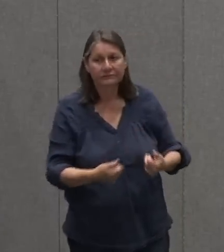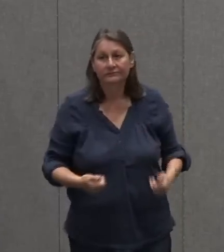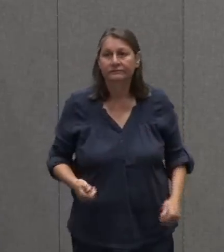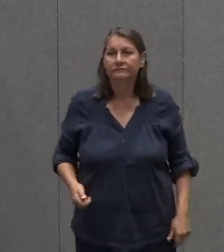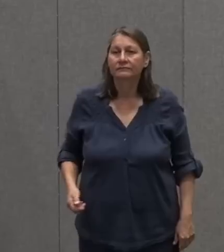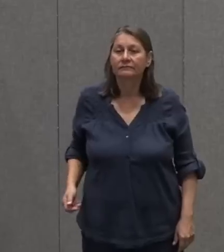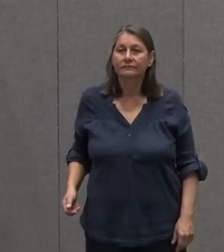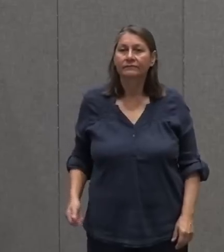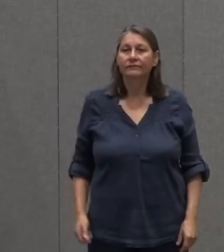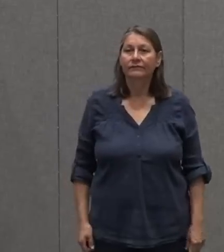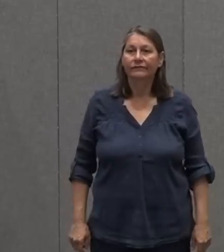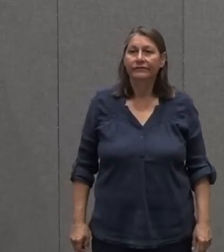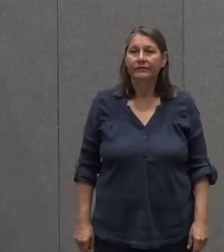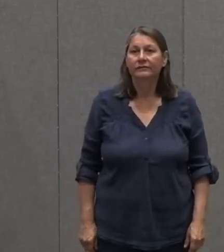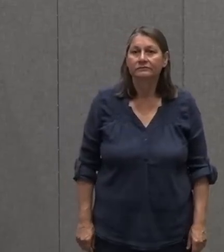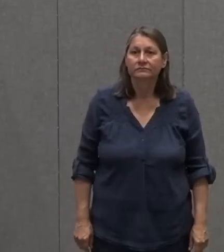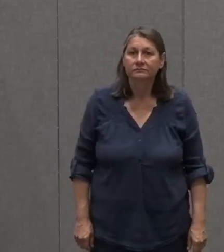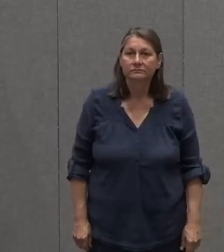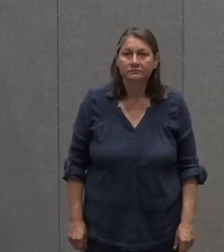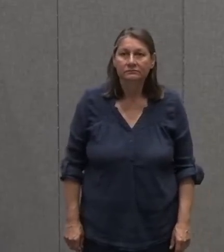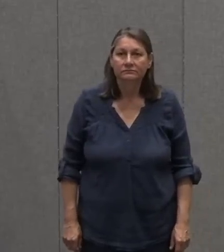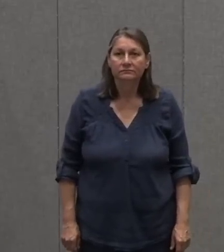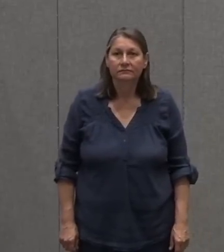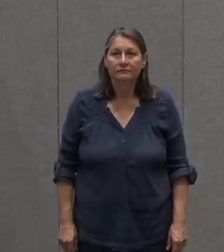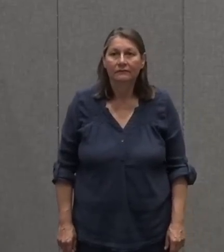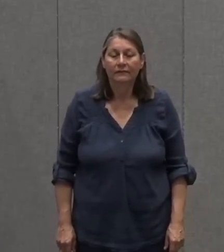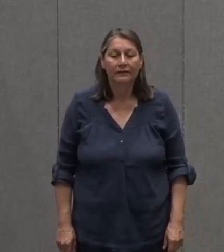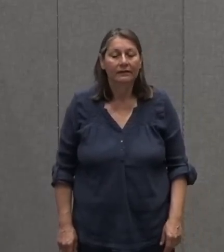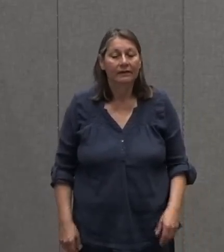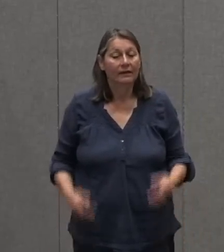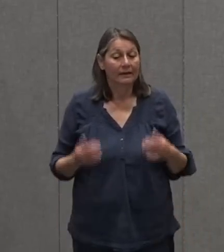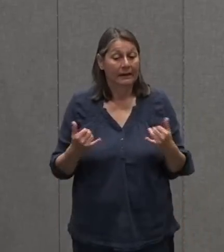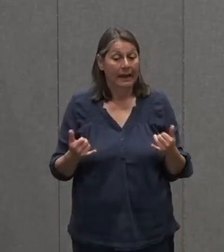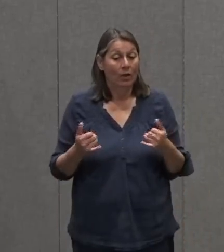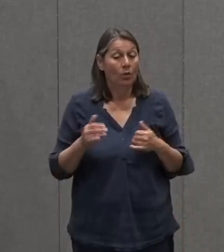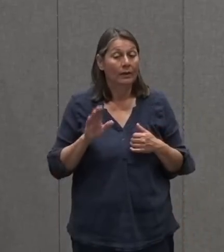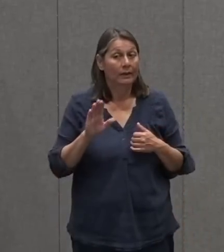All right, so in your head are you picturing this scenario?